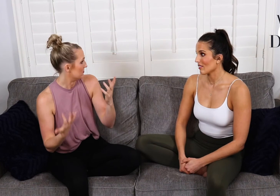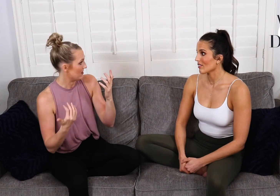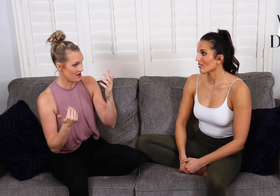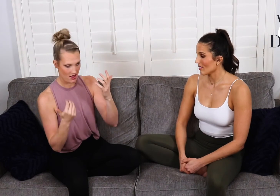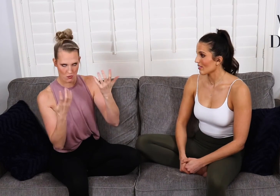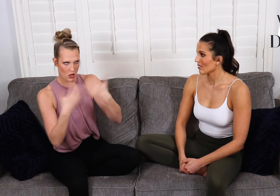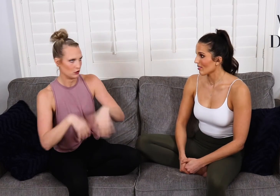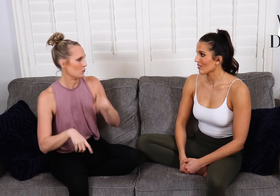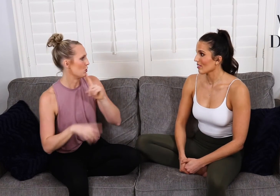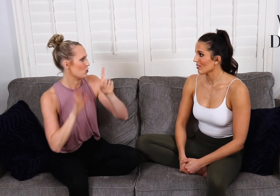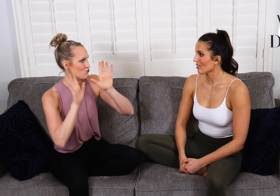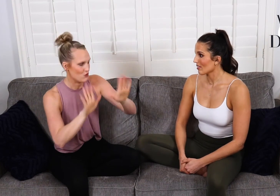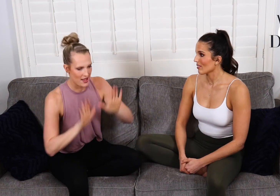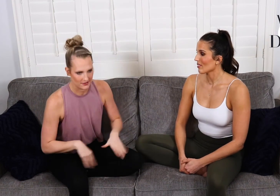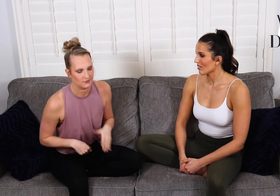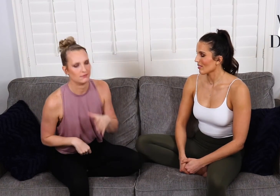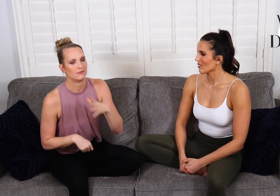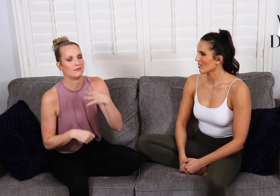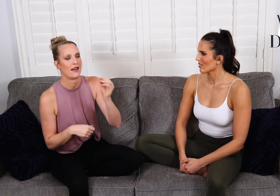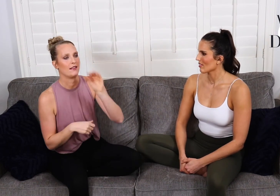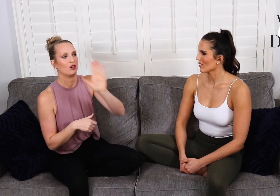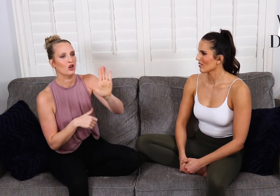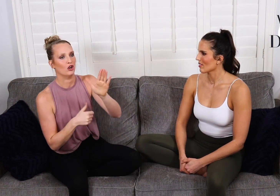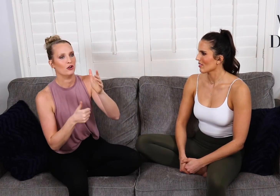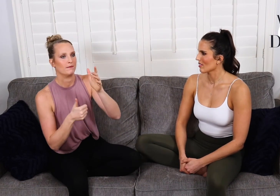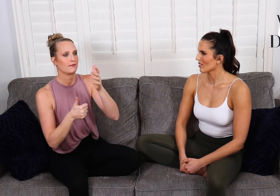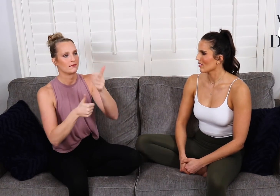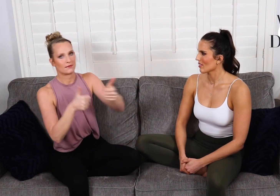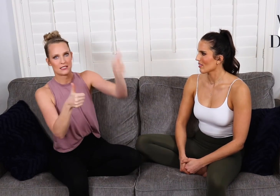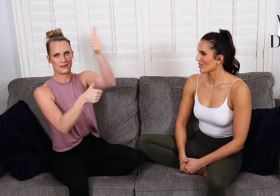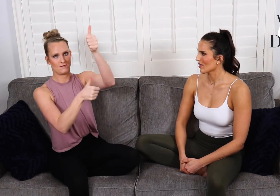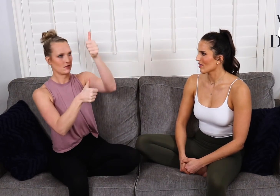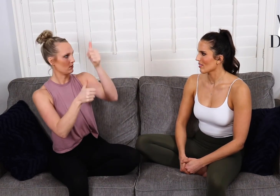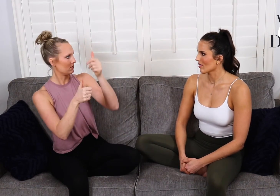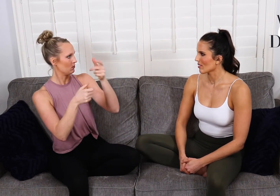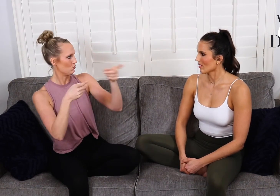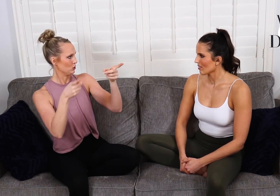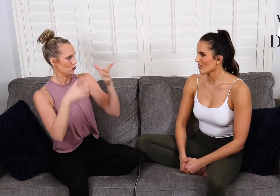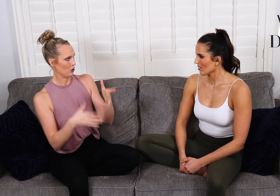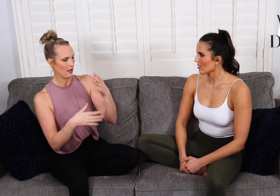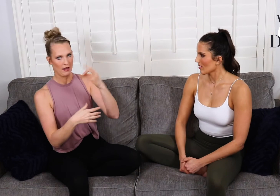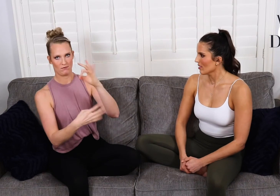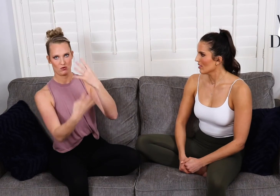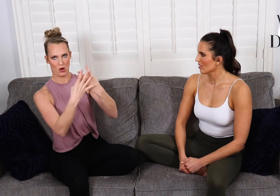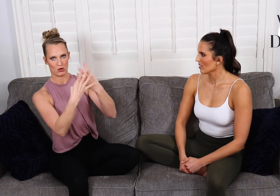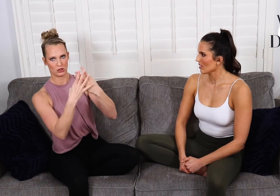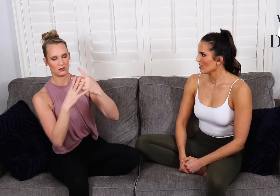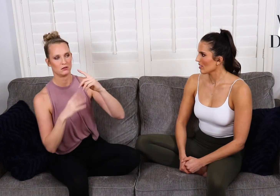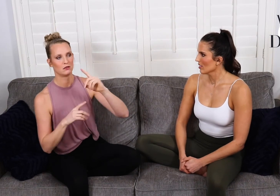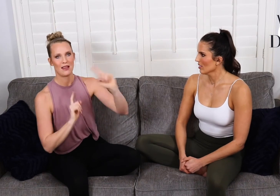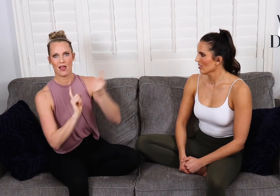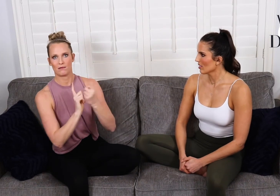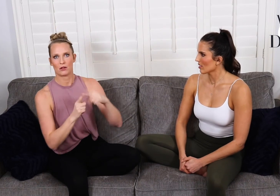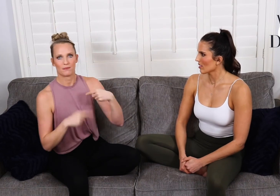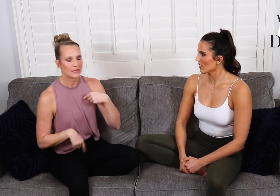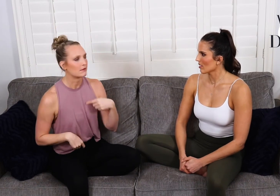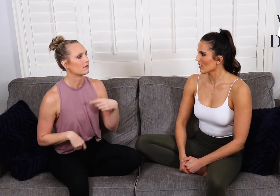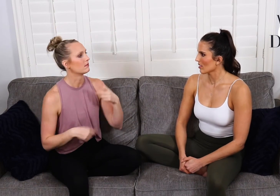It went really well and their Executive Director of Corrections came up to me and we had